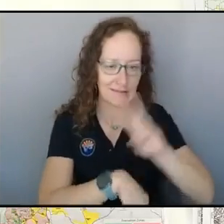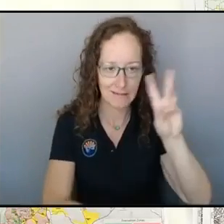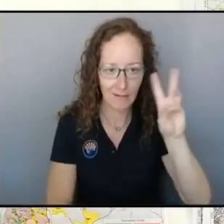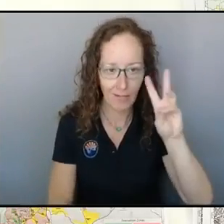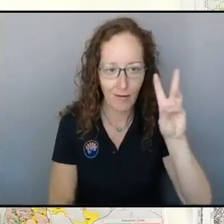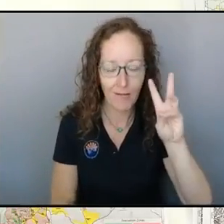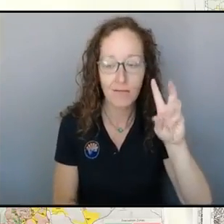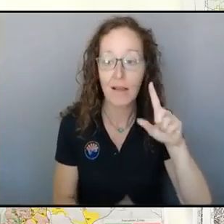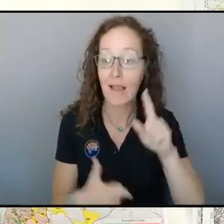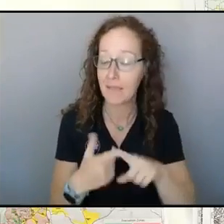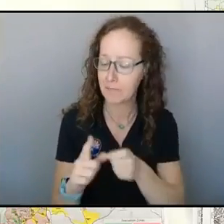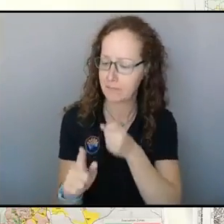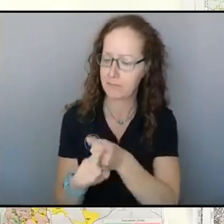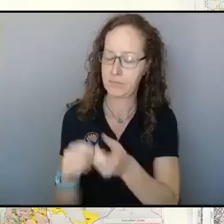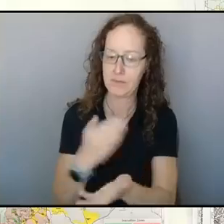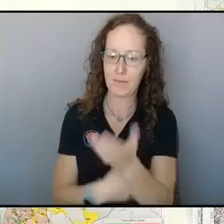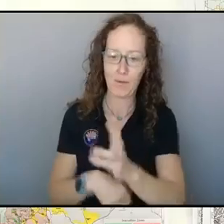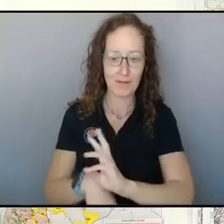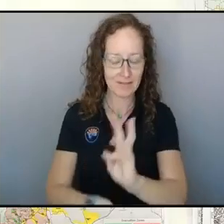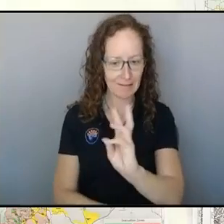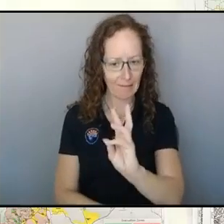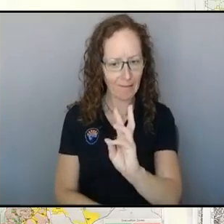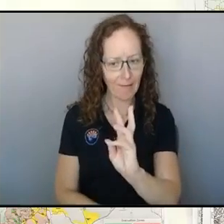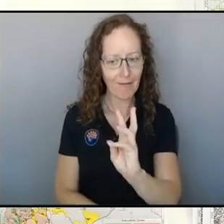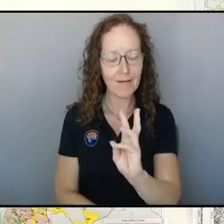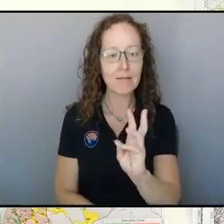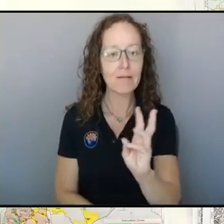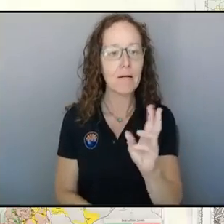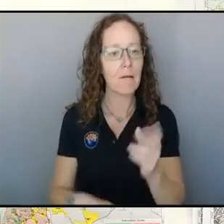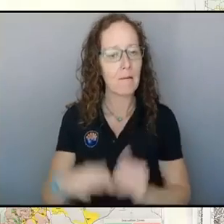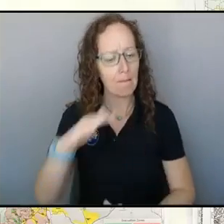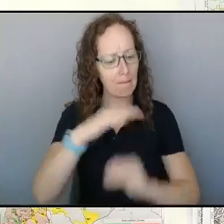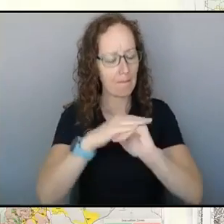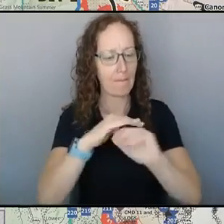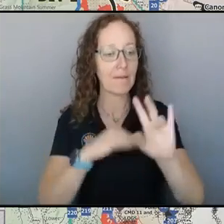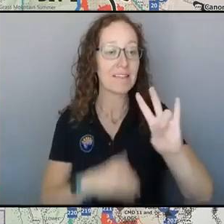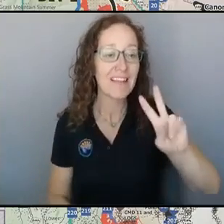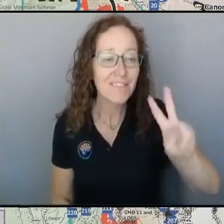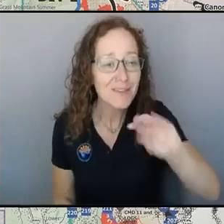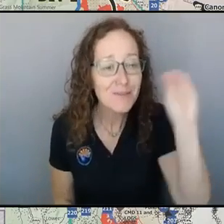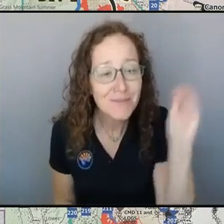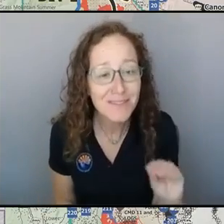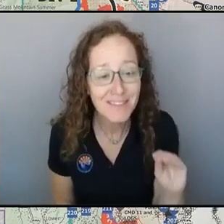this morning, they got up to 72%. So, that's an incredible